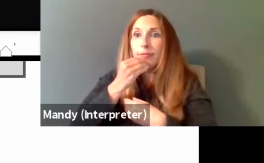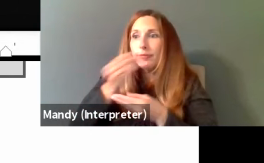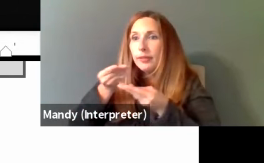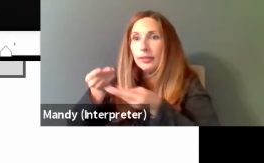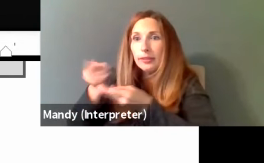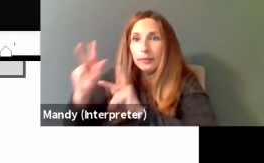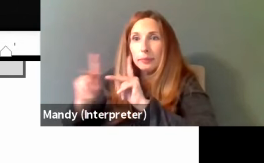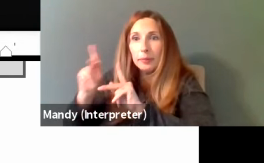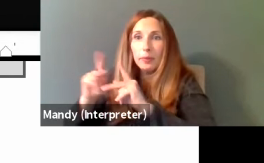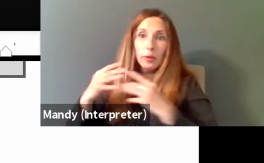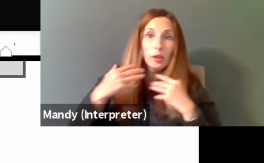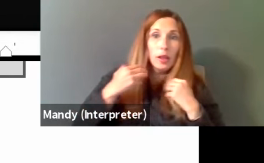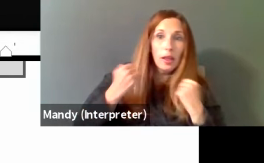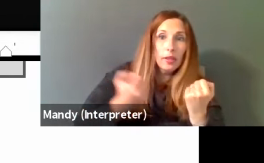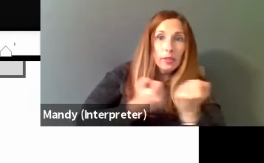You might be an advocacy organization.